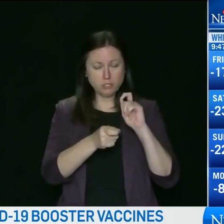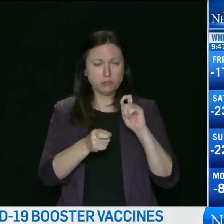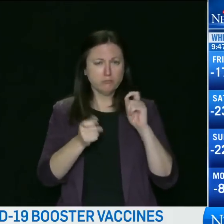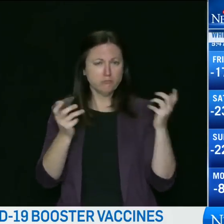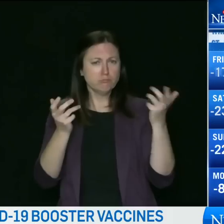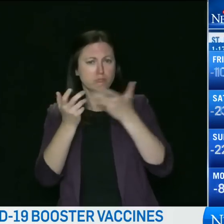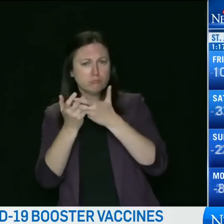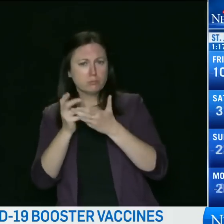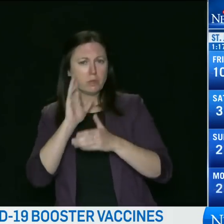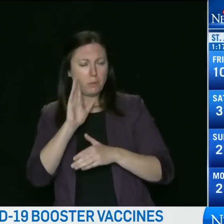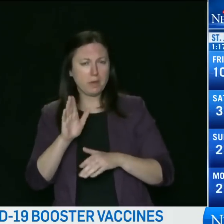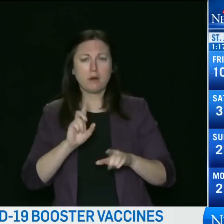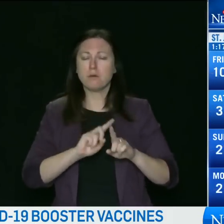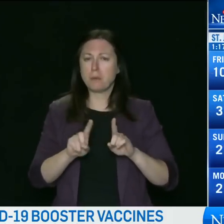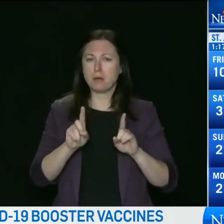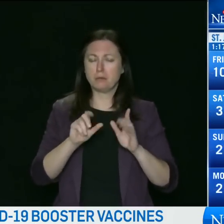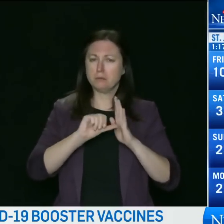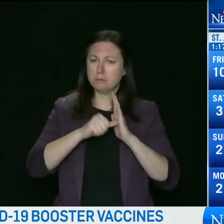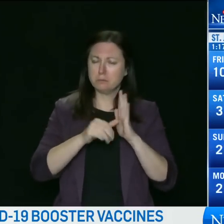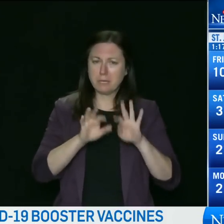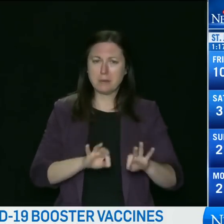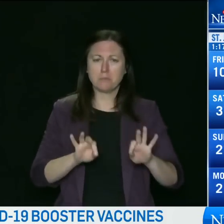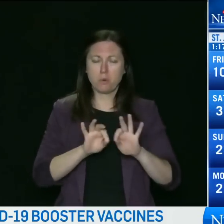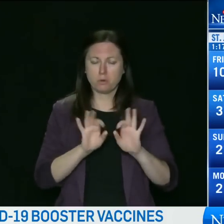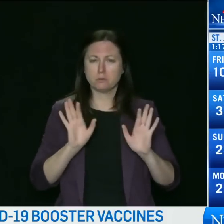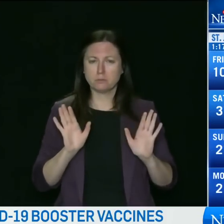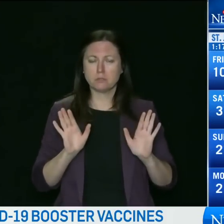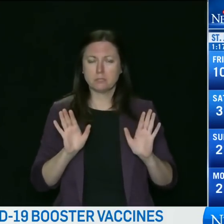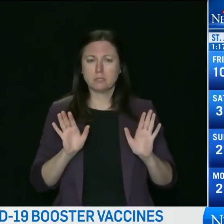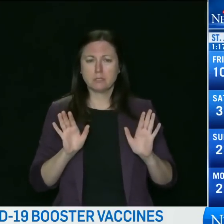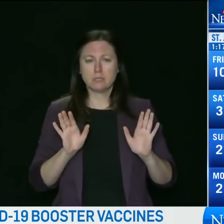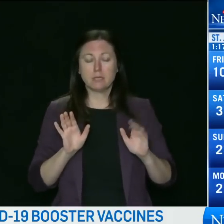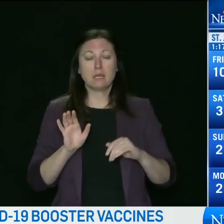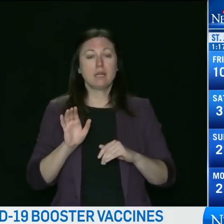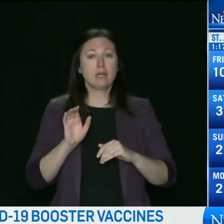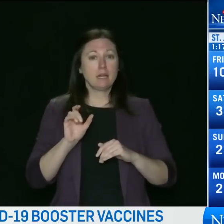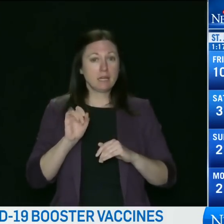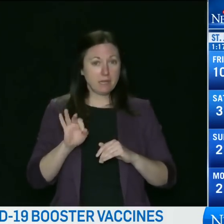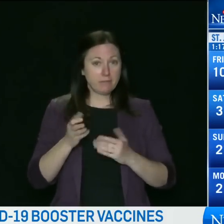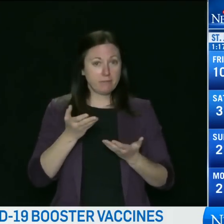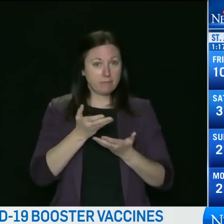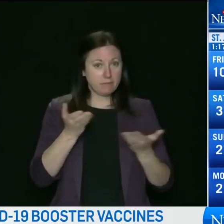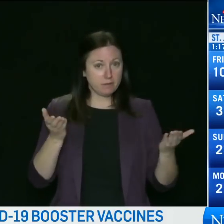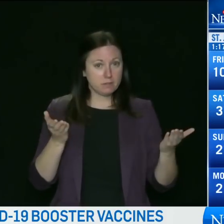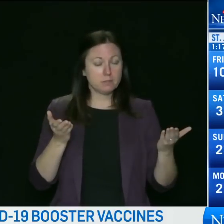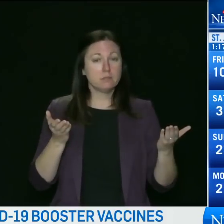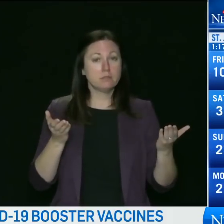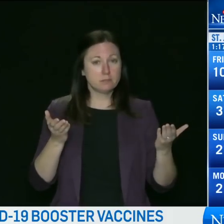WE WILL ADAPT IF WE NEED TO, BUT